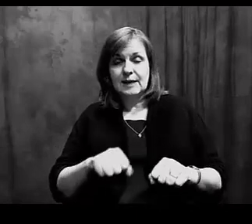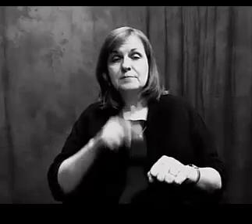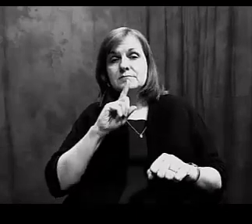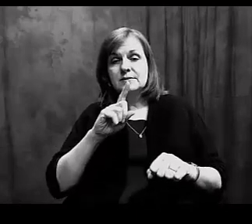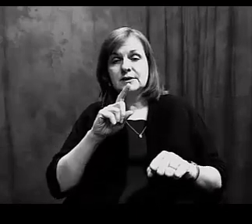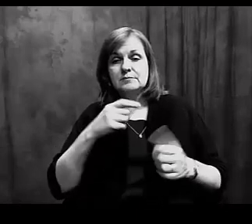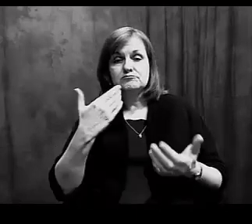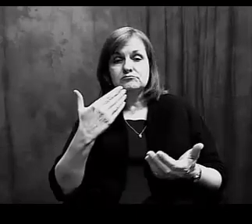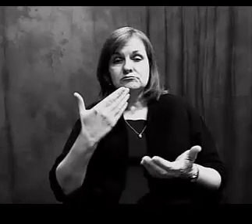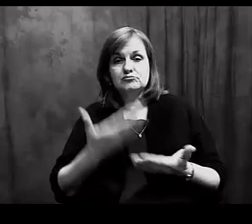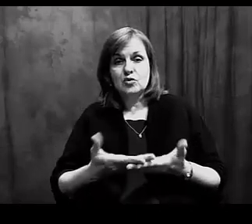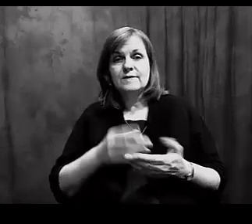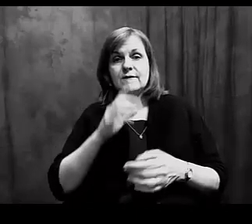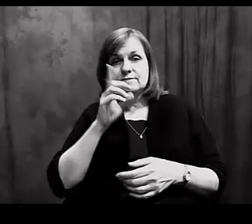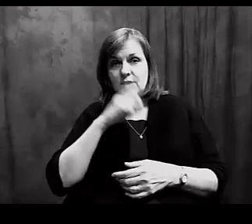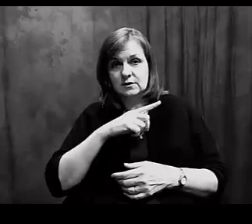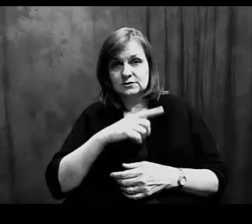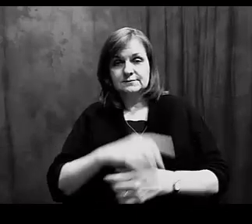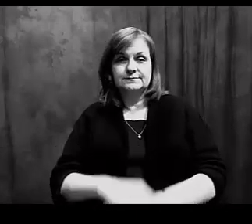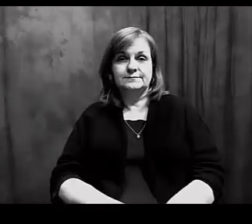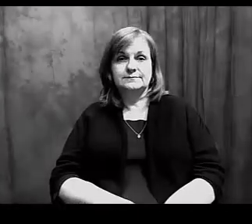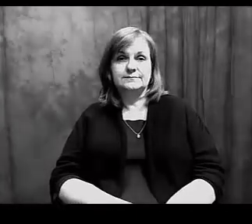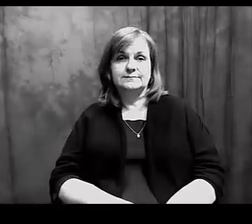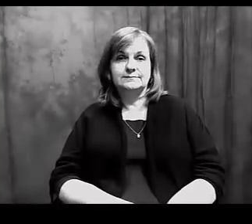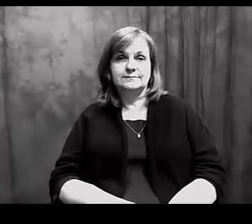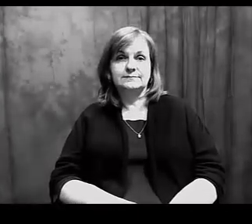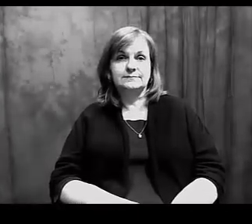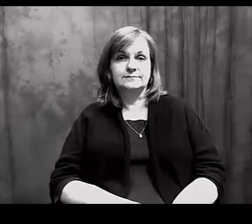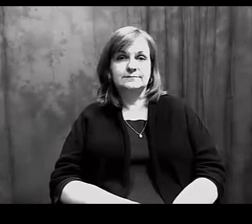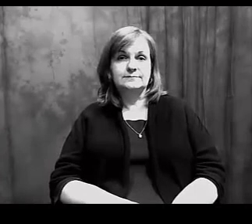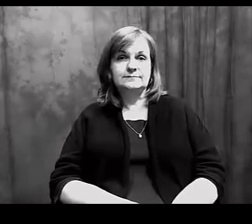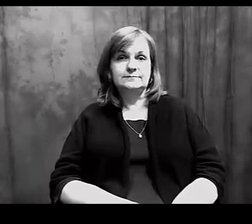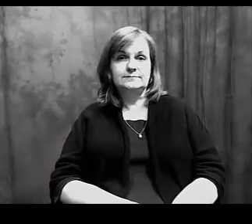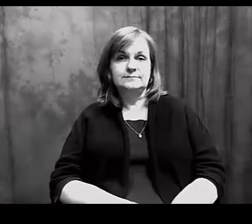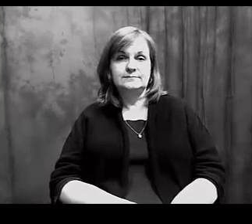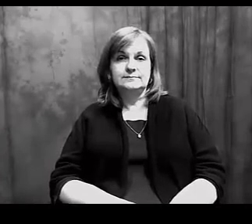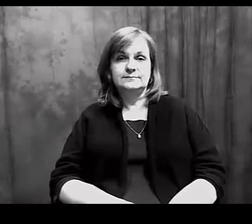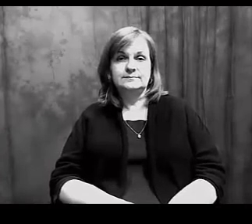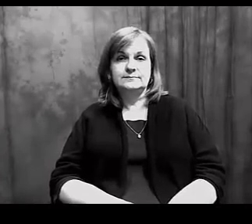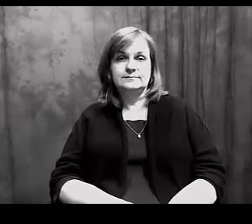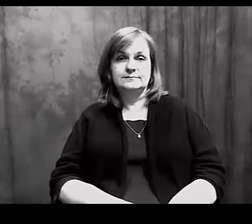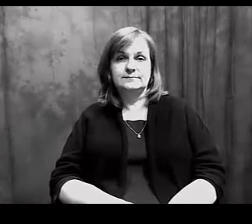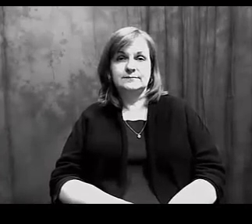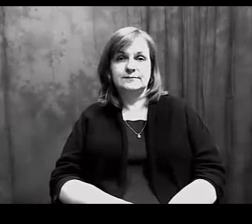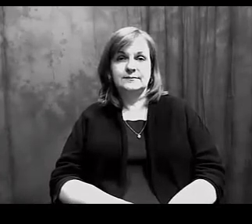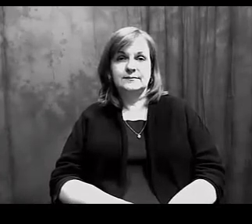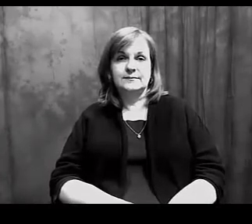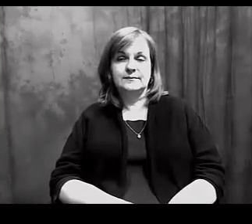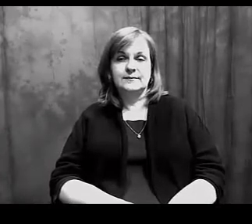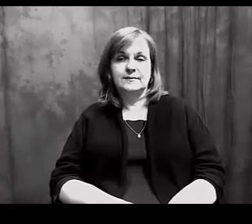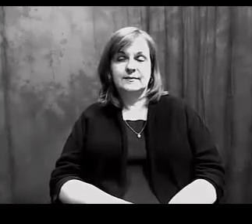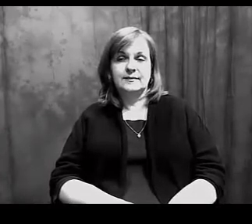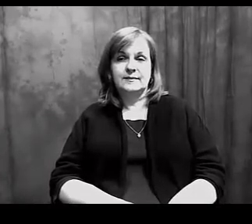and falsifiable